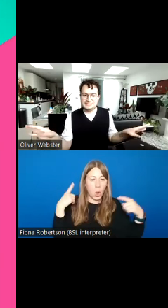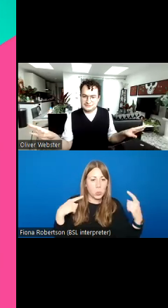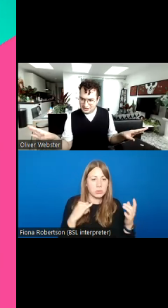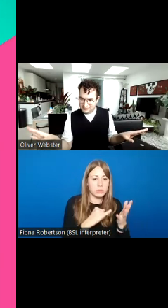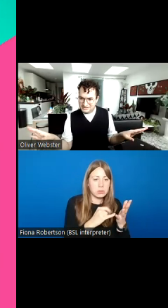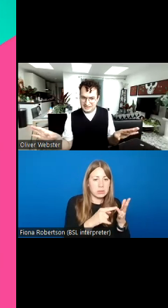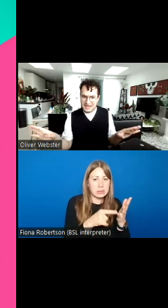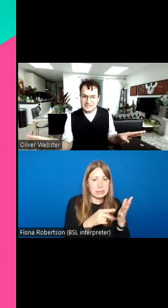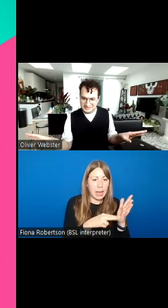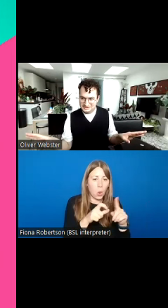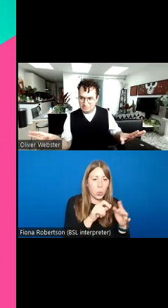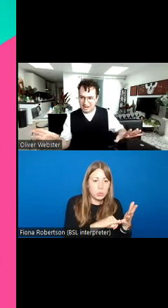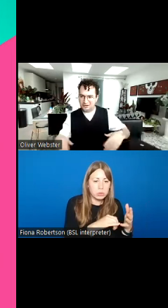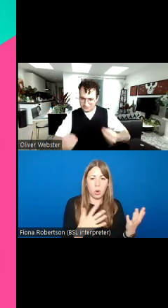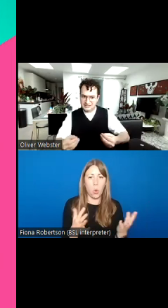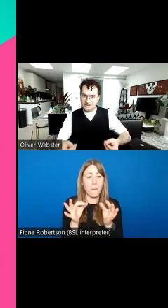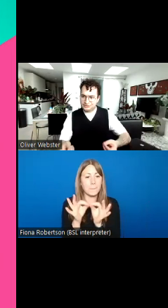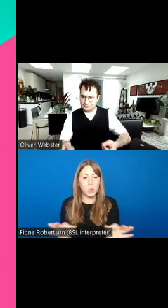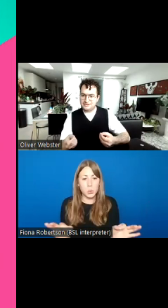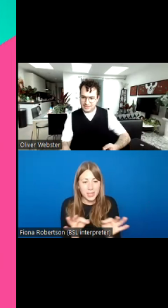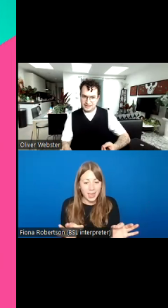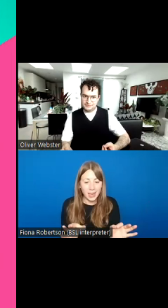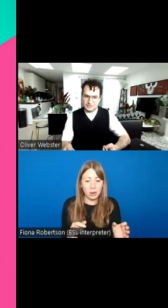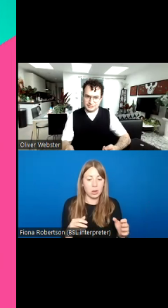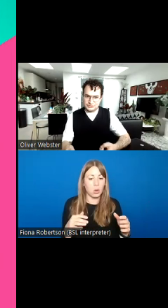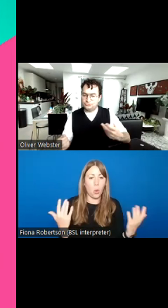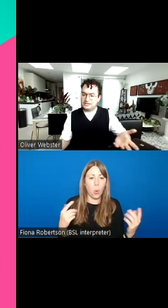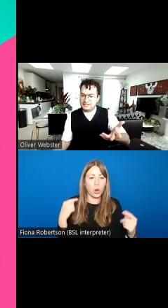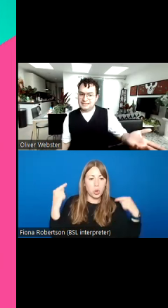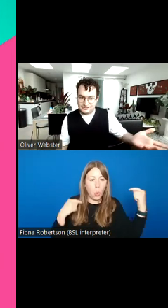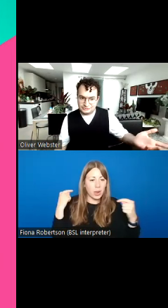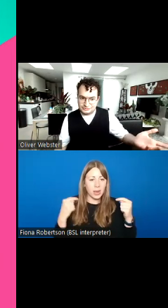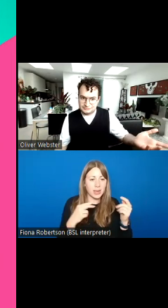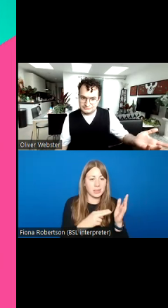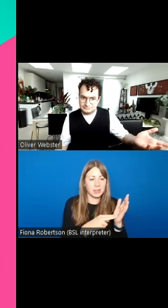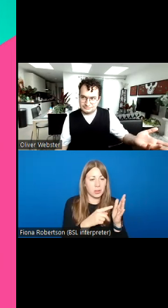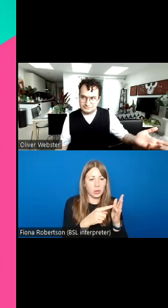These don't tell me anything about the sound that's being made. Windy sounds,